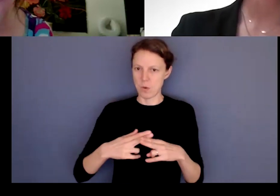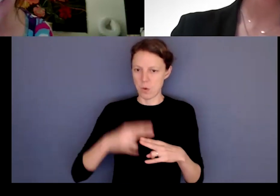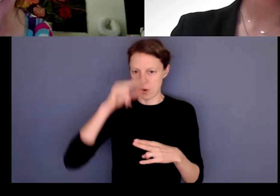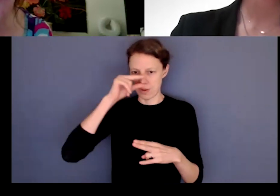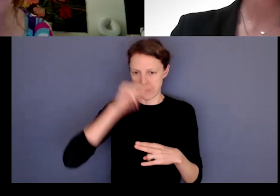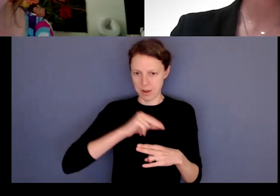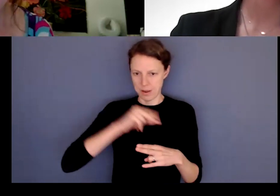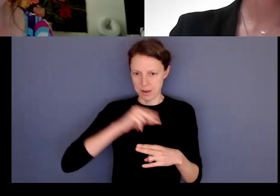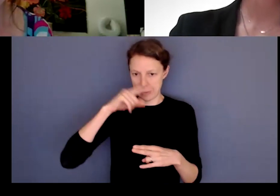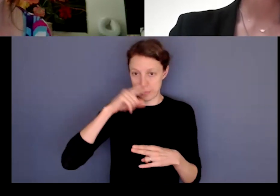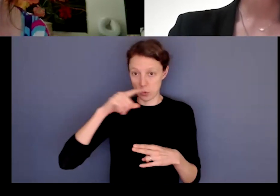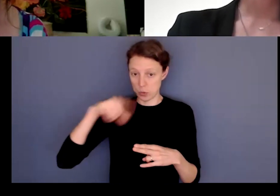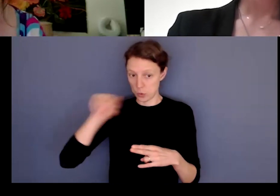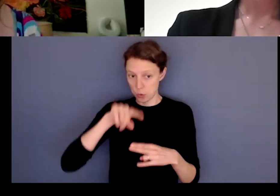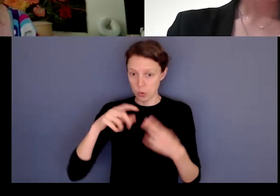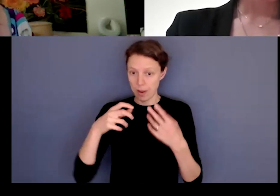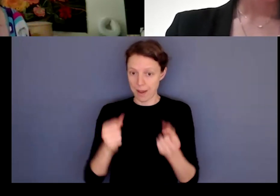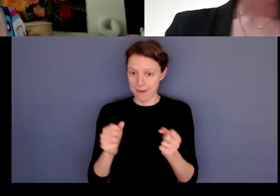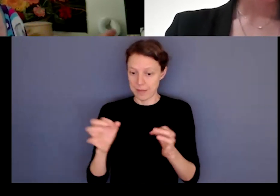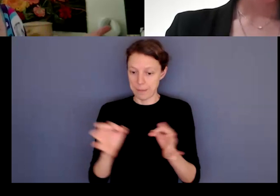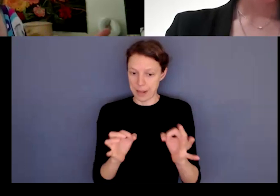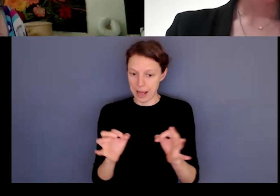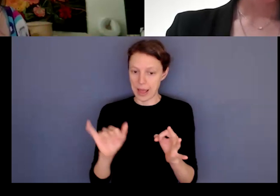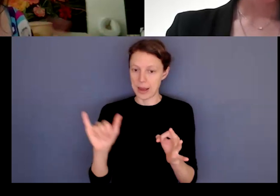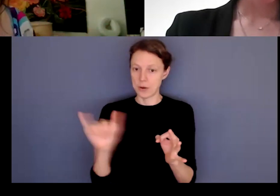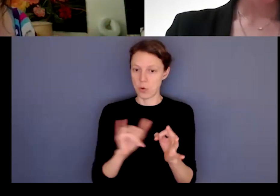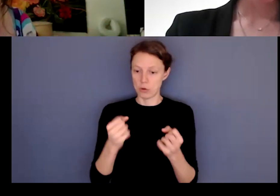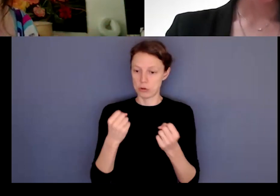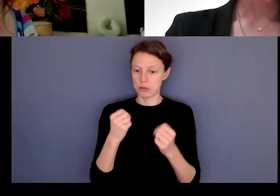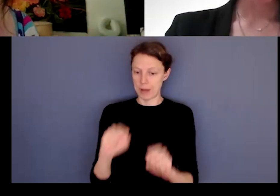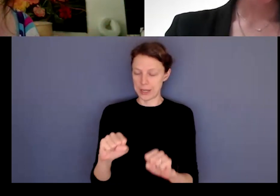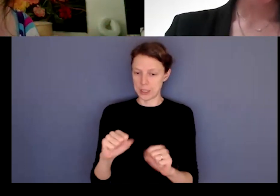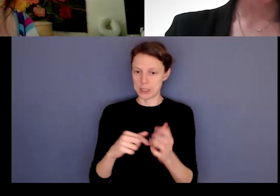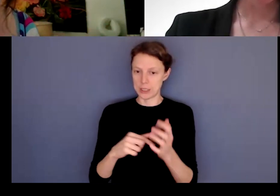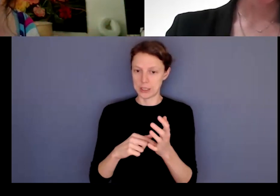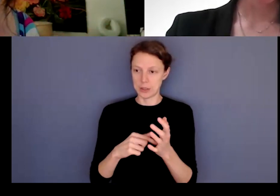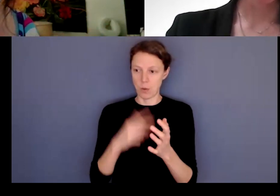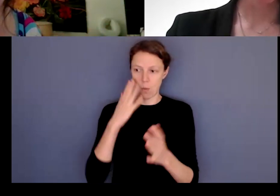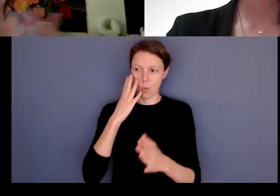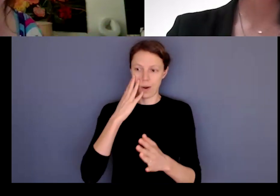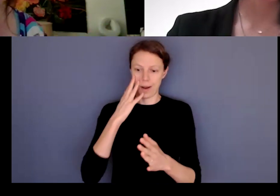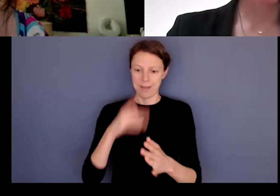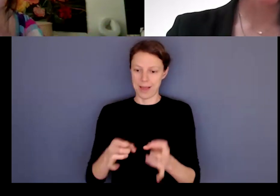ban, or potential social media ban for young people. Do you have a plan or a strategy in mind? If that sort of comes into